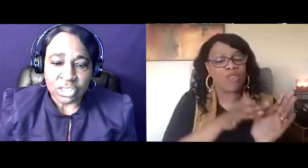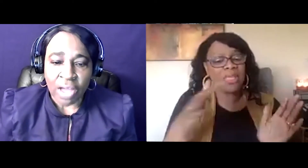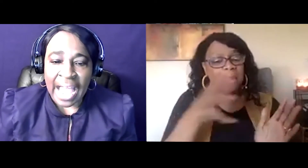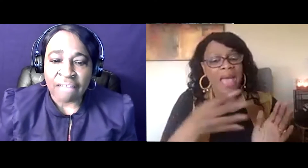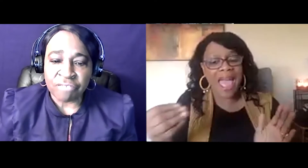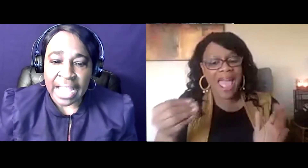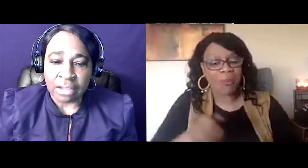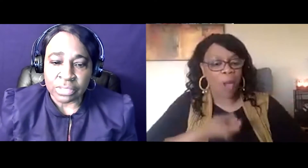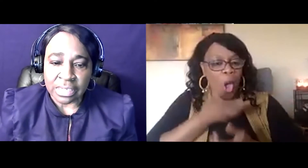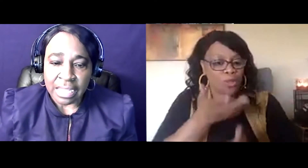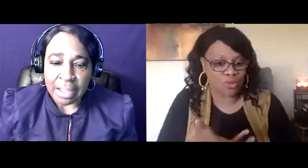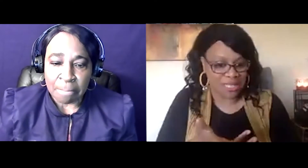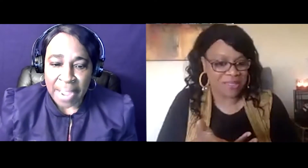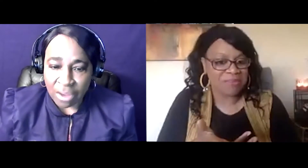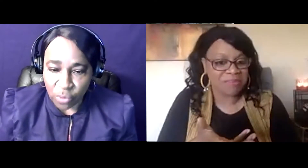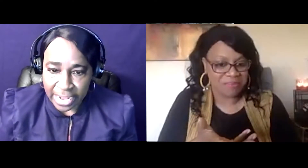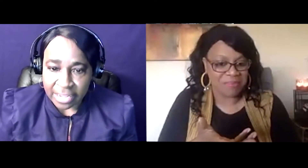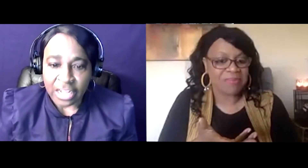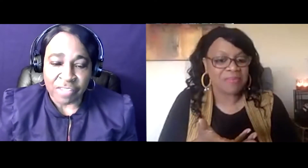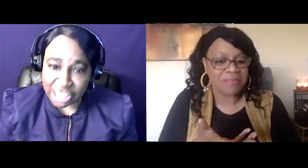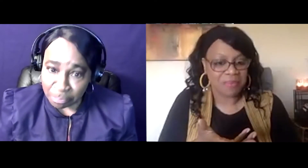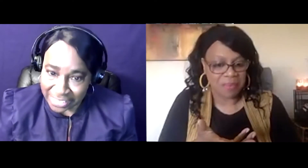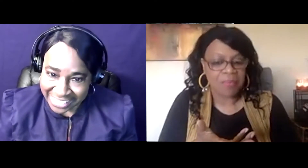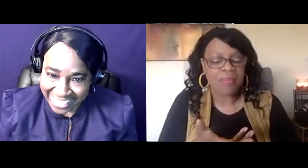So I found my way of expressing it